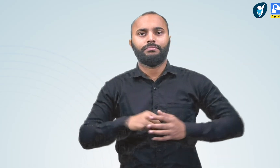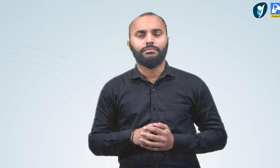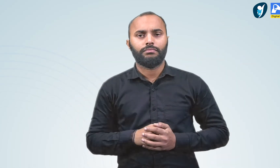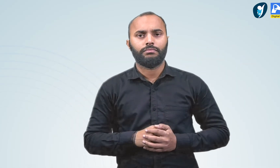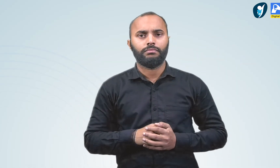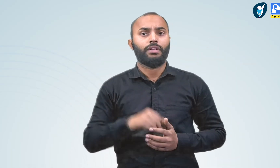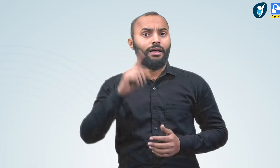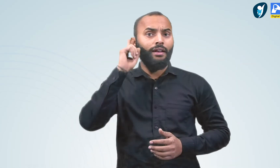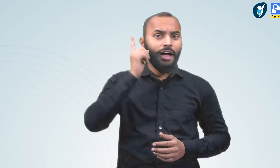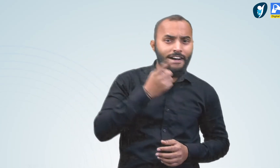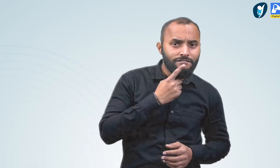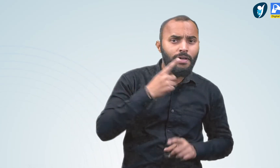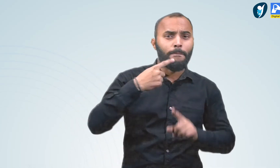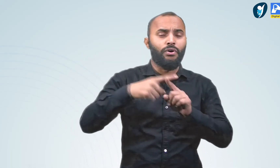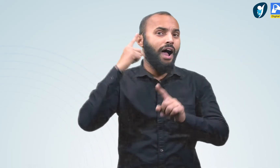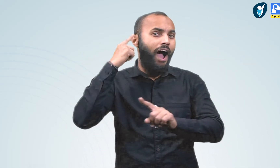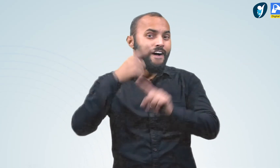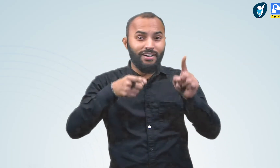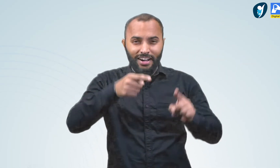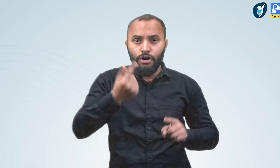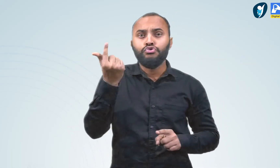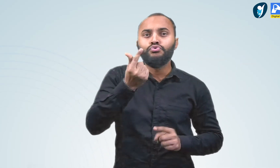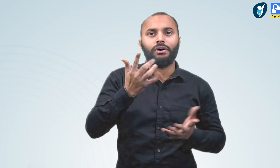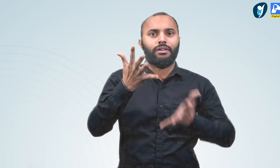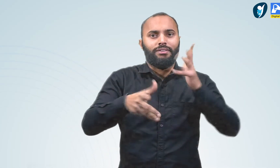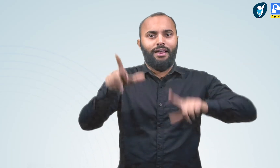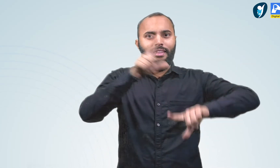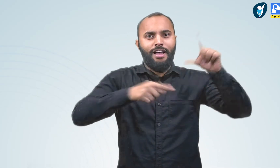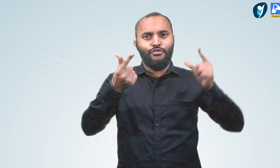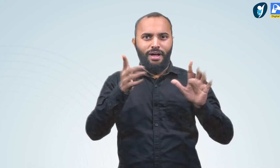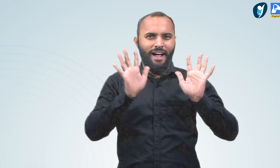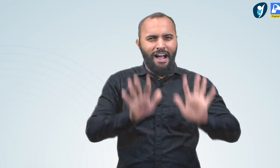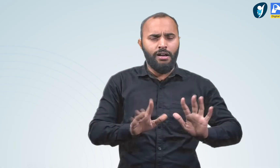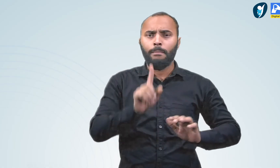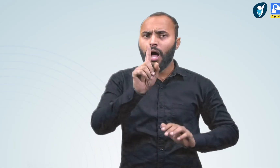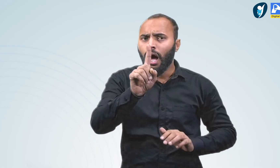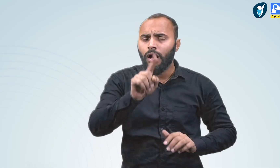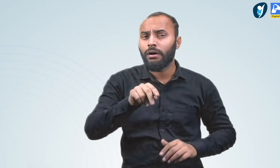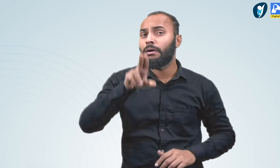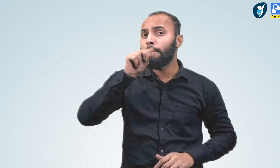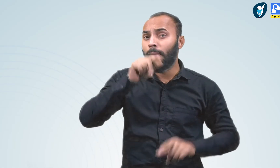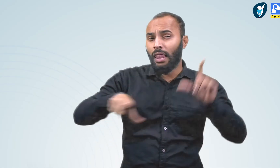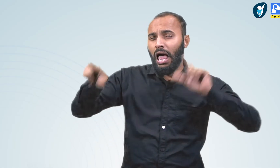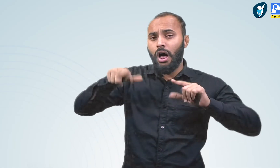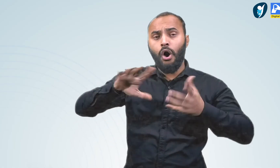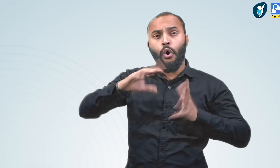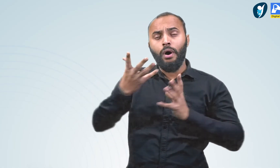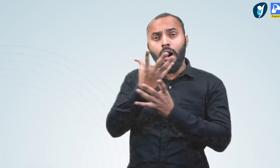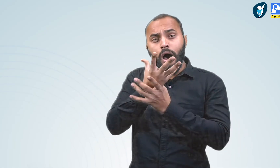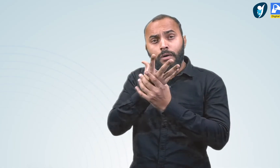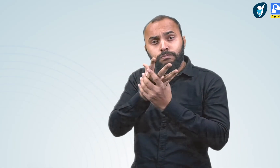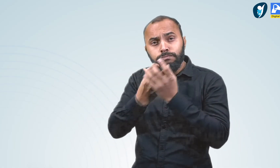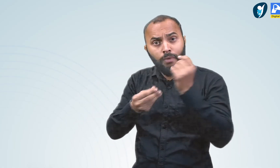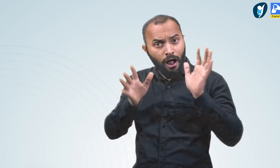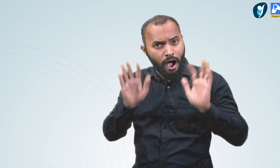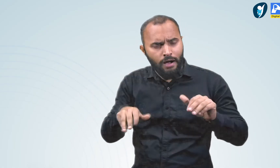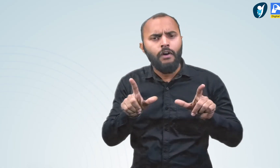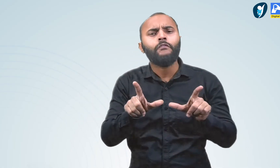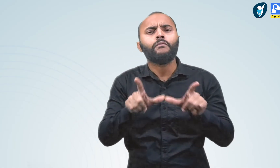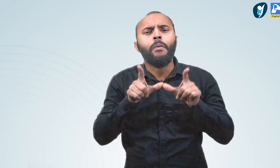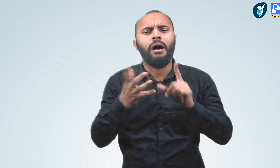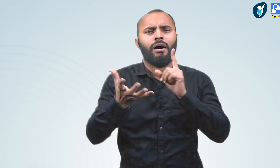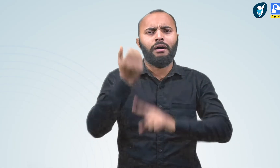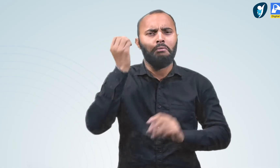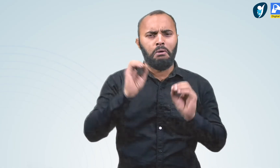"There is no evidence that using a signed language with deaf and hard-of-hearing children impedes spoken language development.